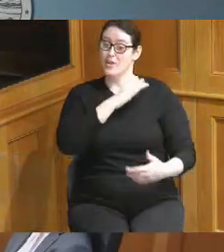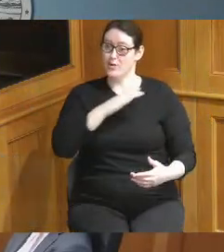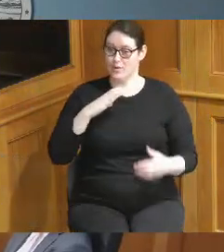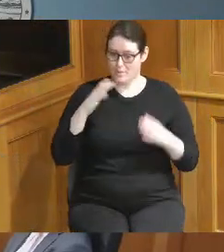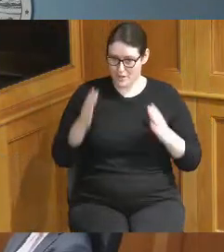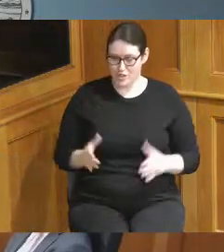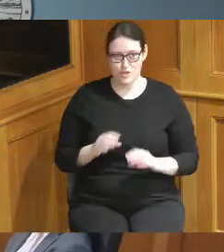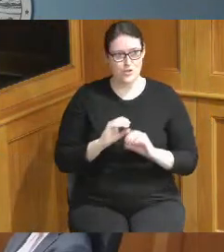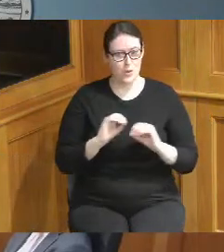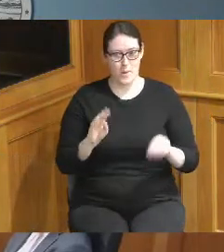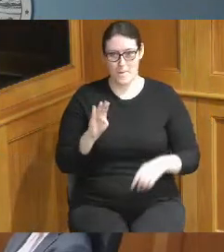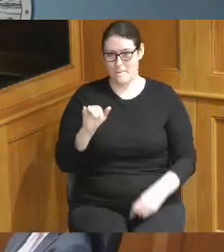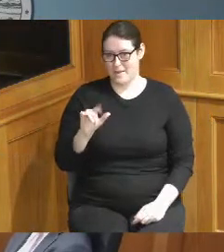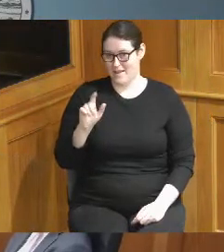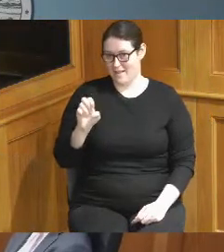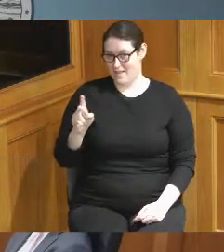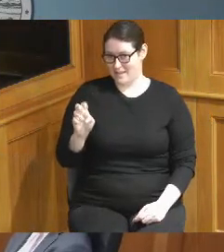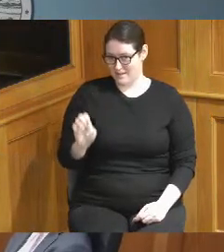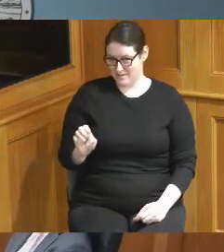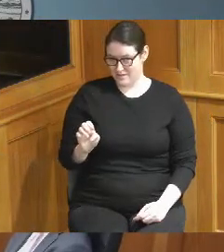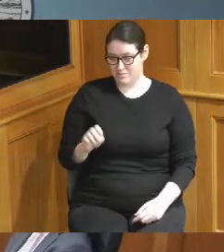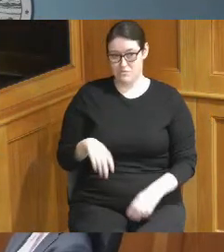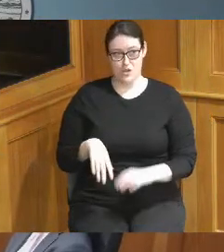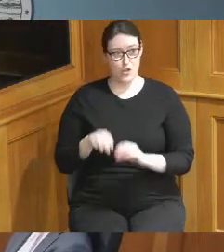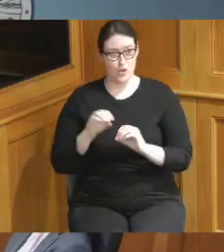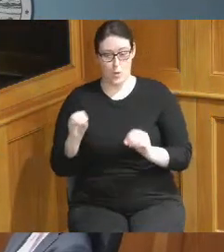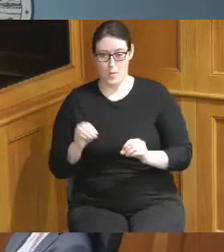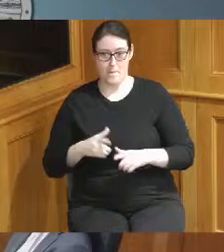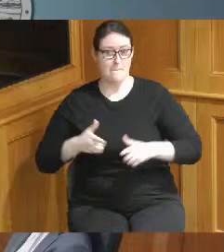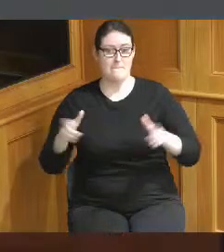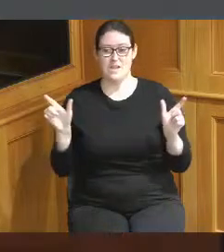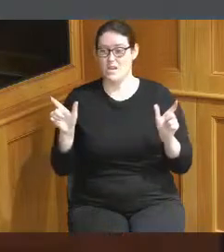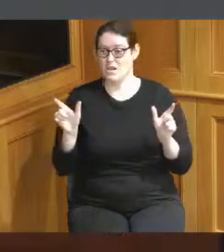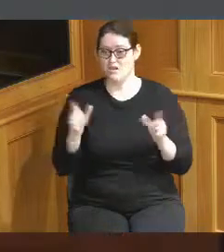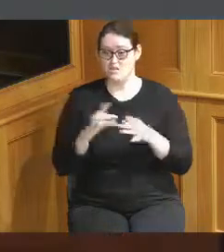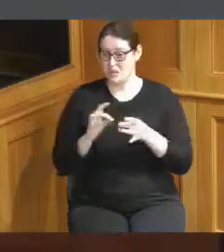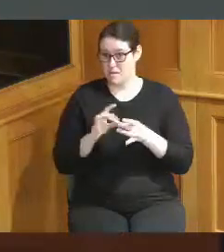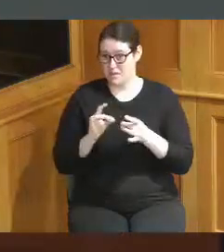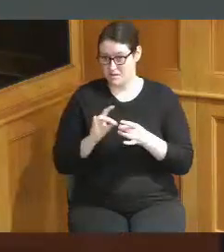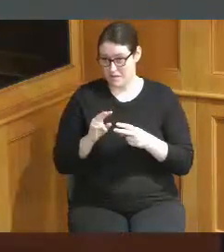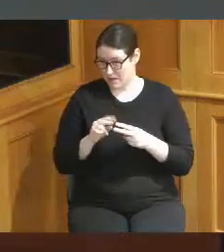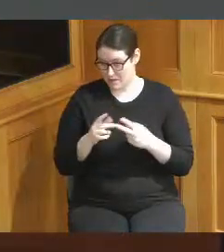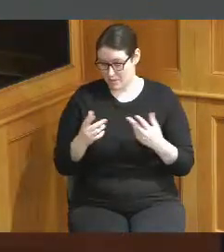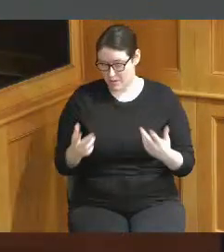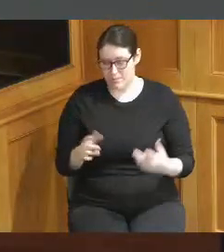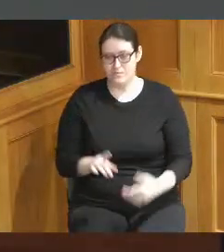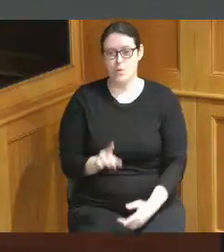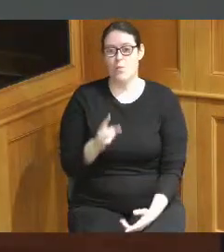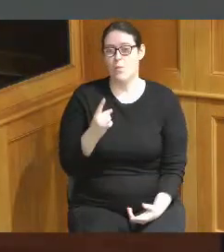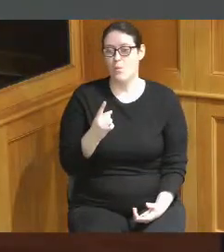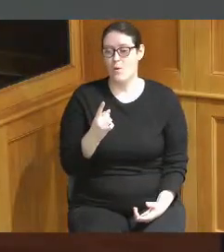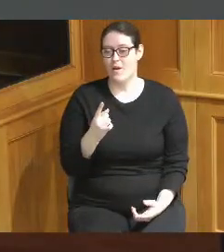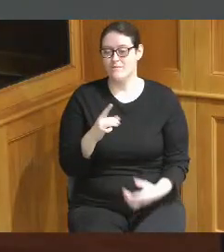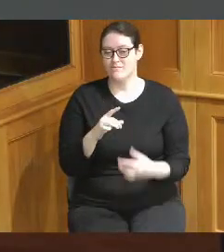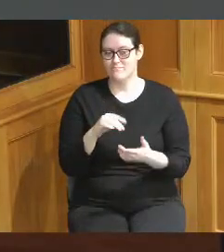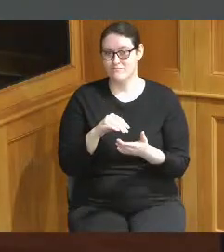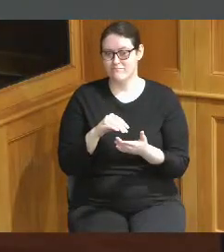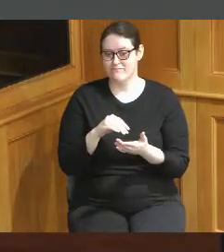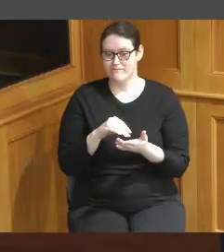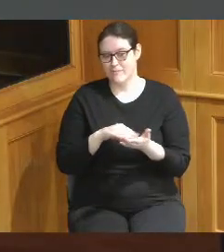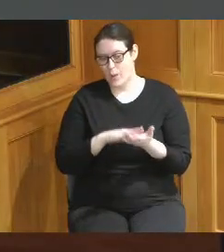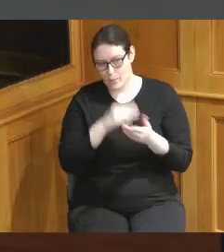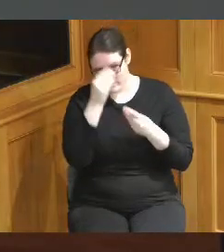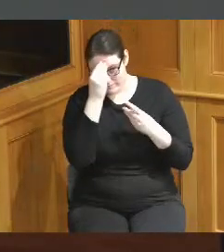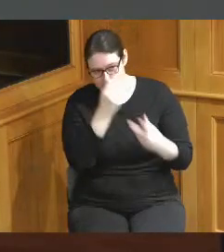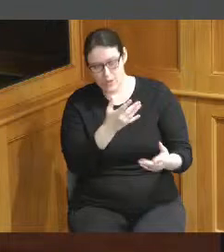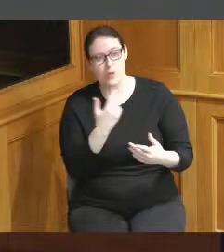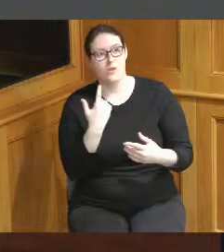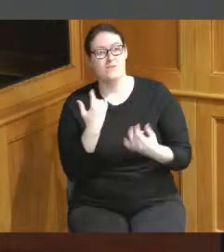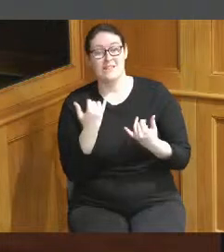and now we will open up for public comments we have one card Derek Blasingame he's gone okay